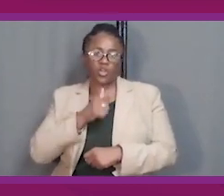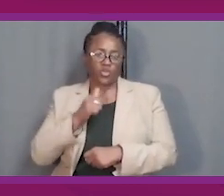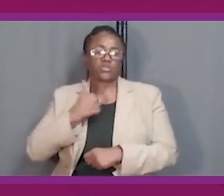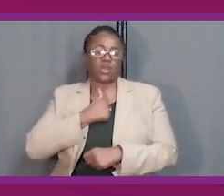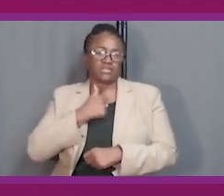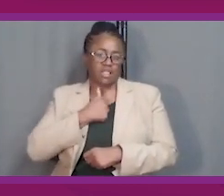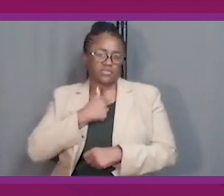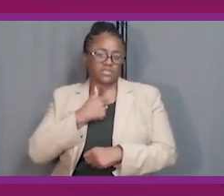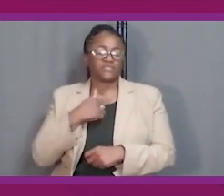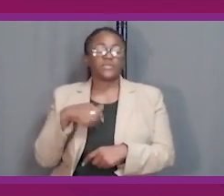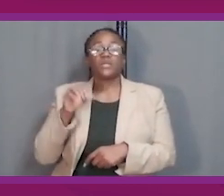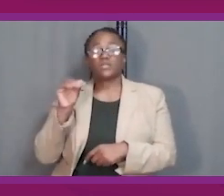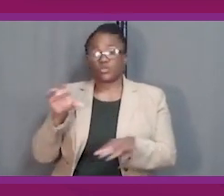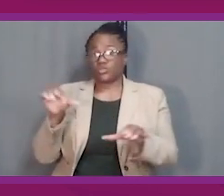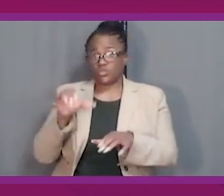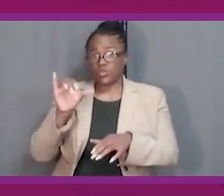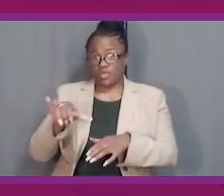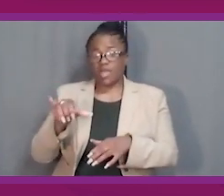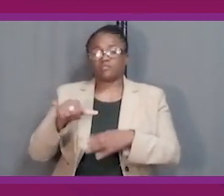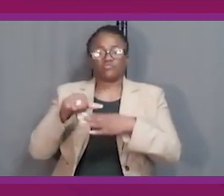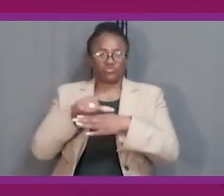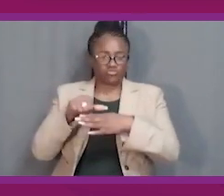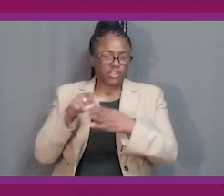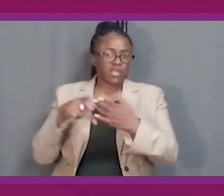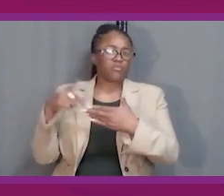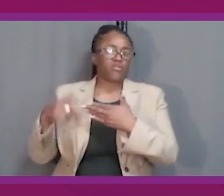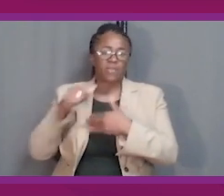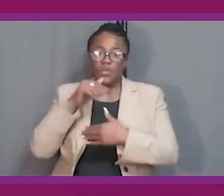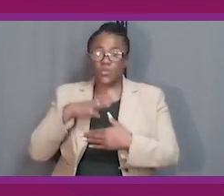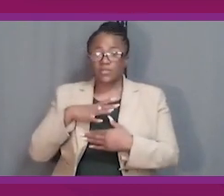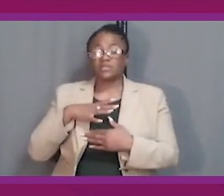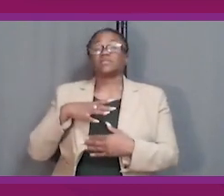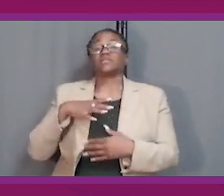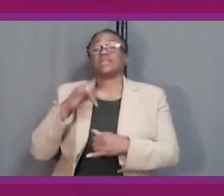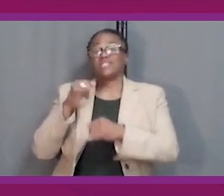on Leadership and Disability, so the disabled women and girls grow up feeling that they're loud,